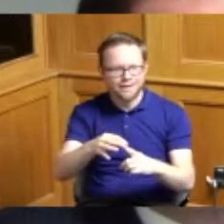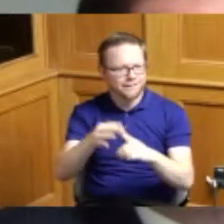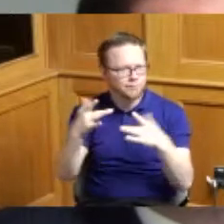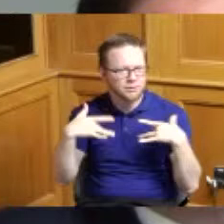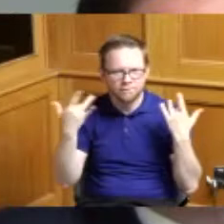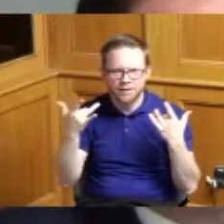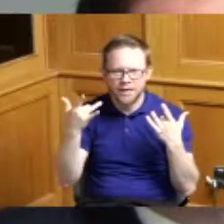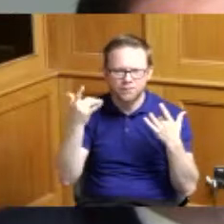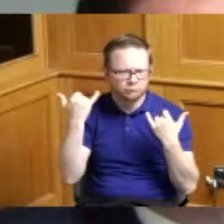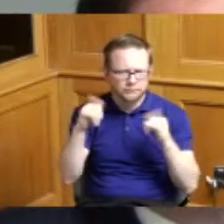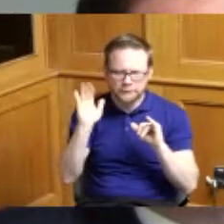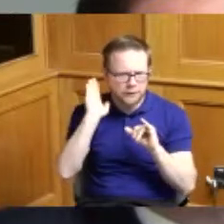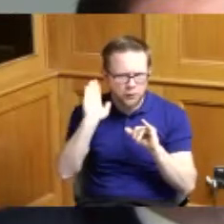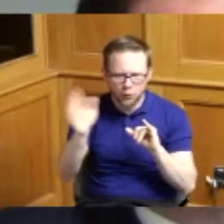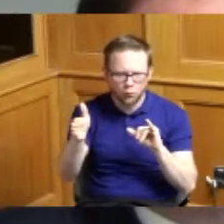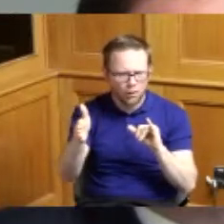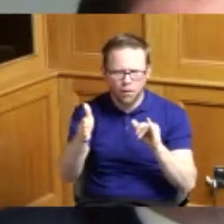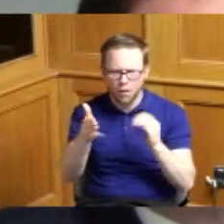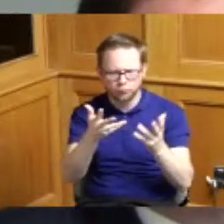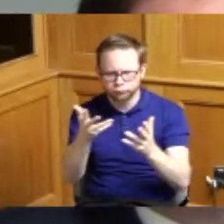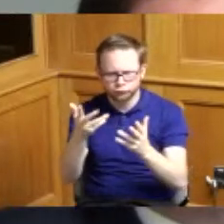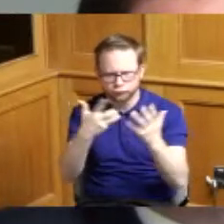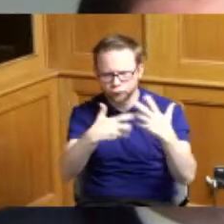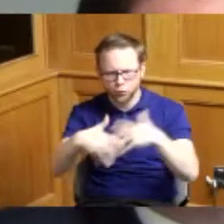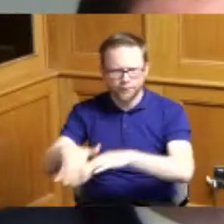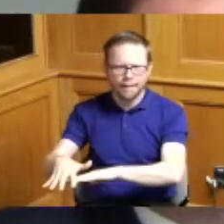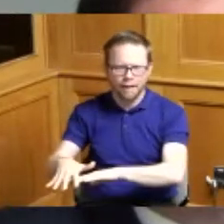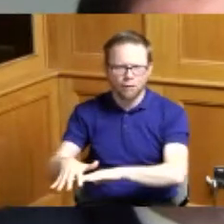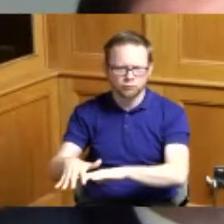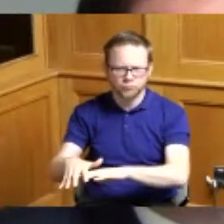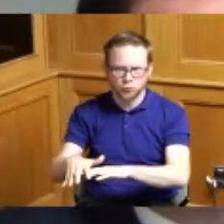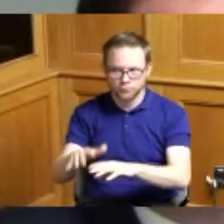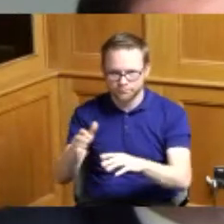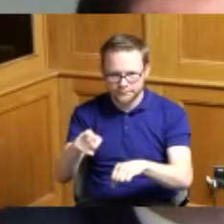work we're going to work with to work something out on timing as it relates to those events